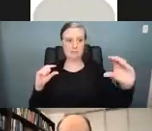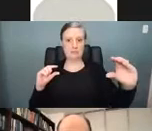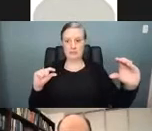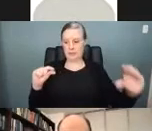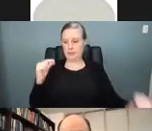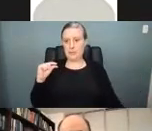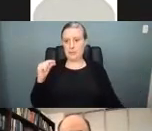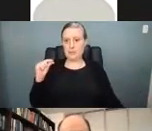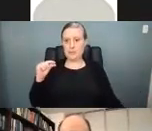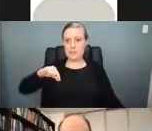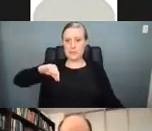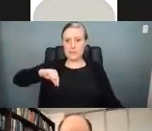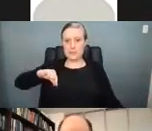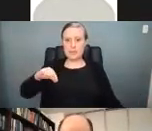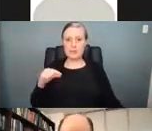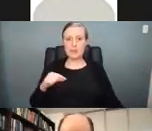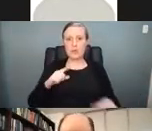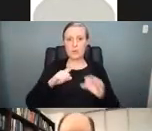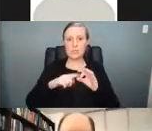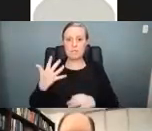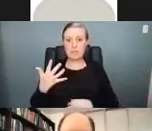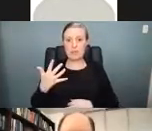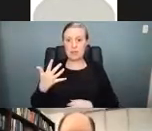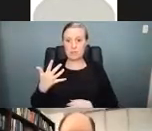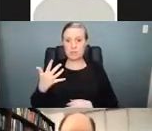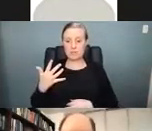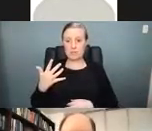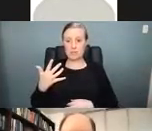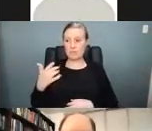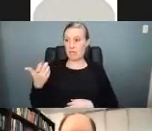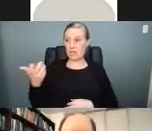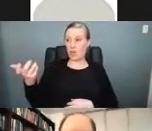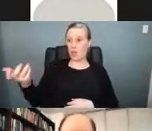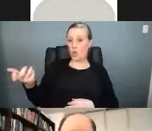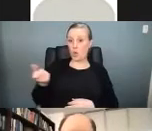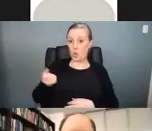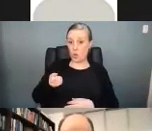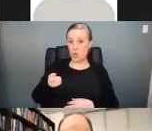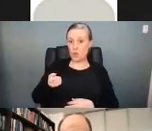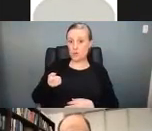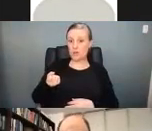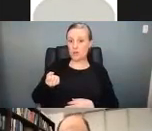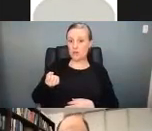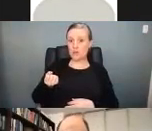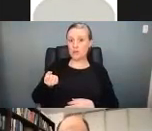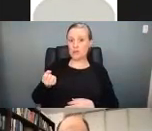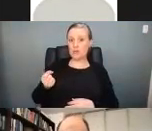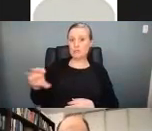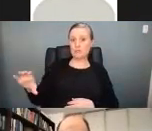five, everybody there is looking at paying more than 10% of their income in order to